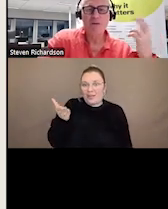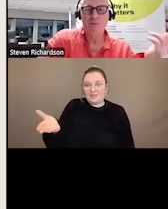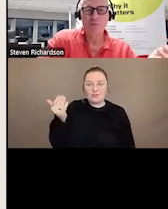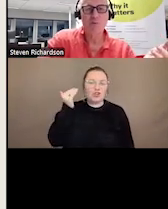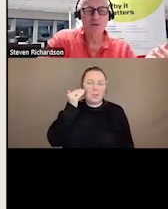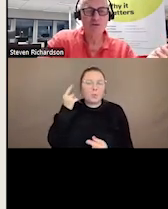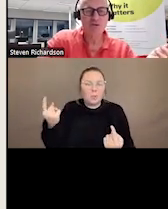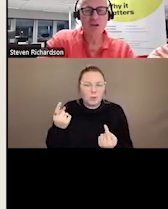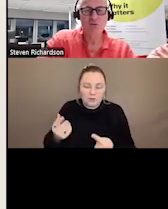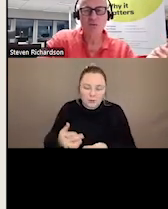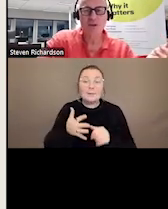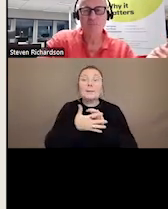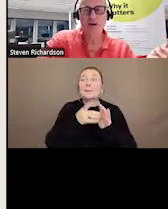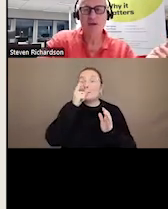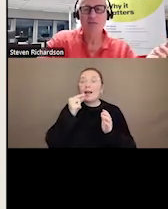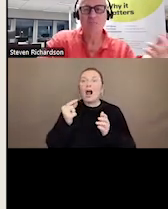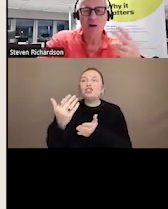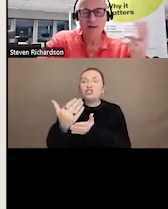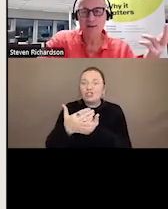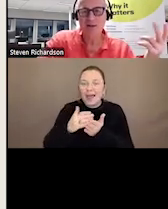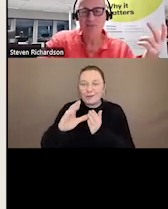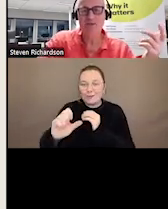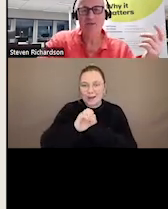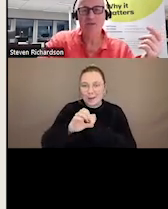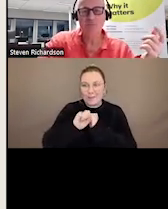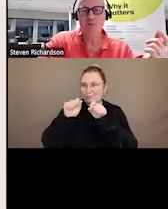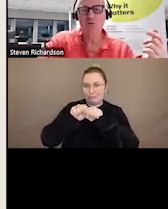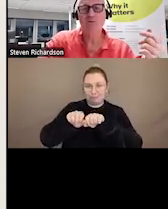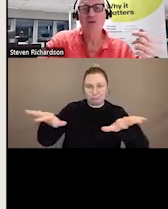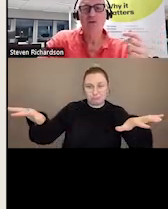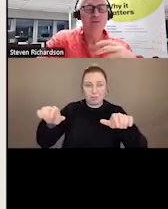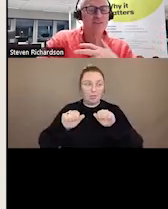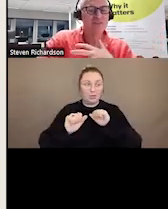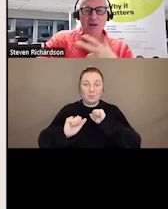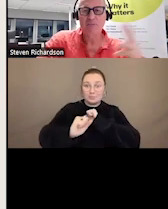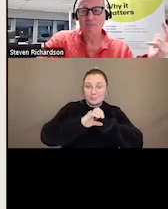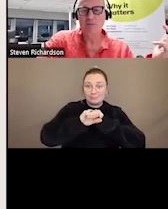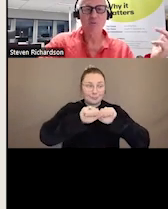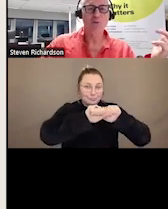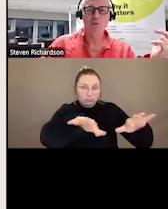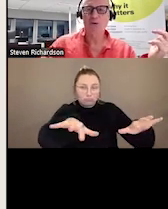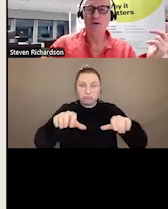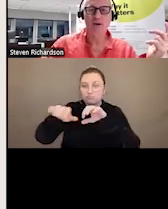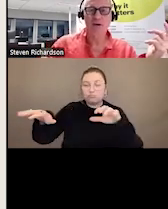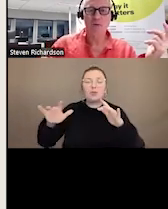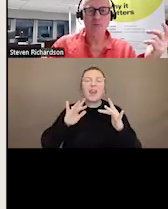people who can share your campaign widely amongst those networks. Just really people who can help